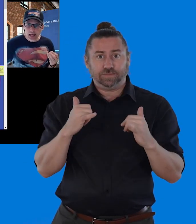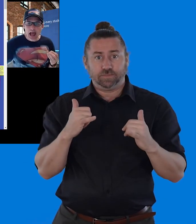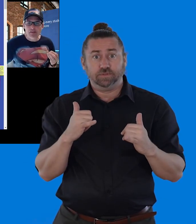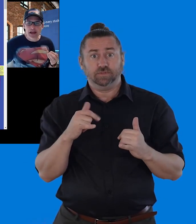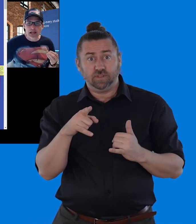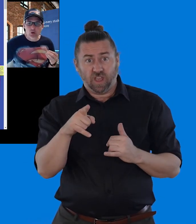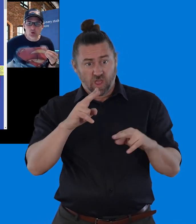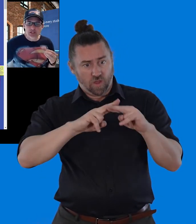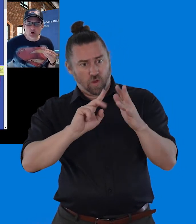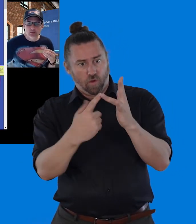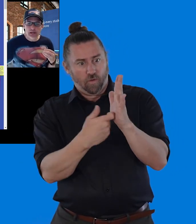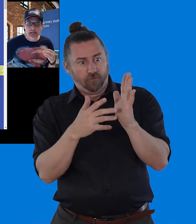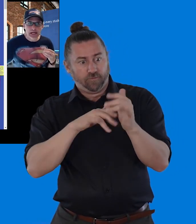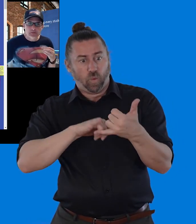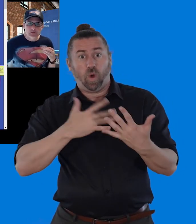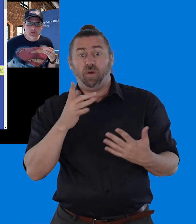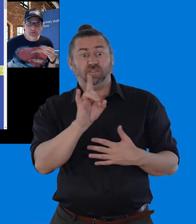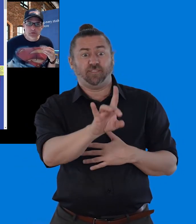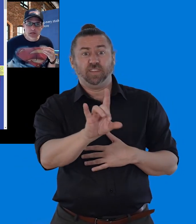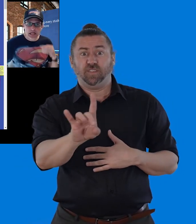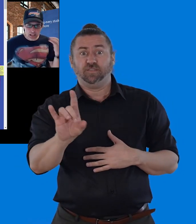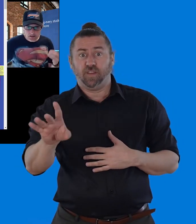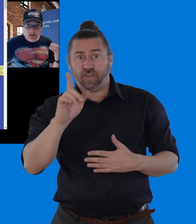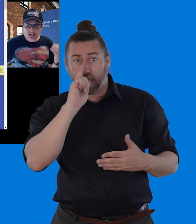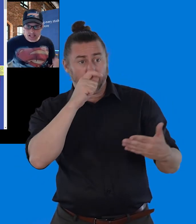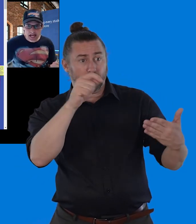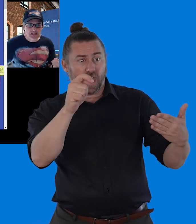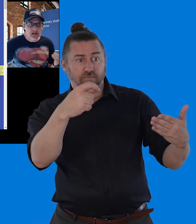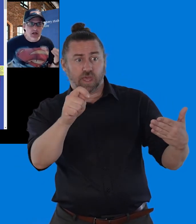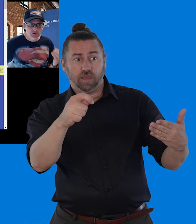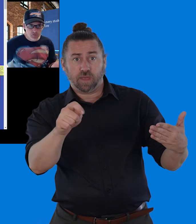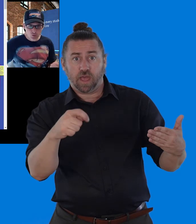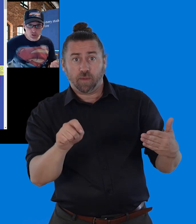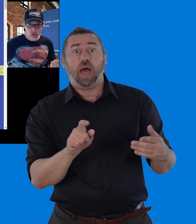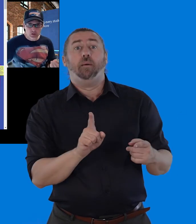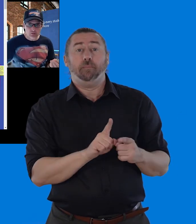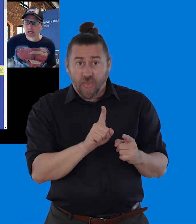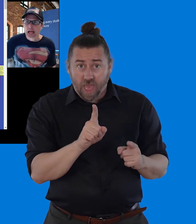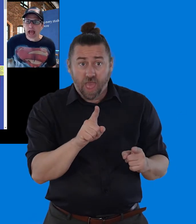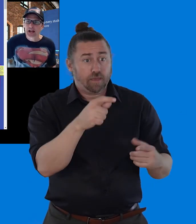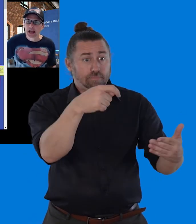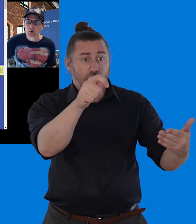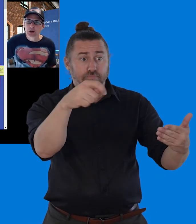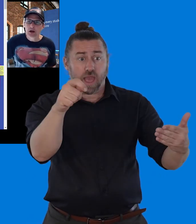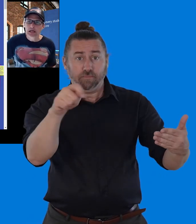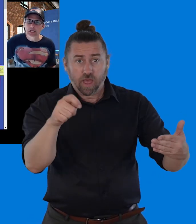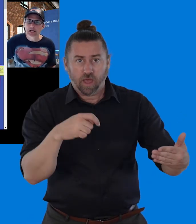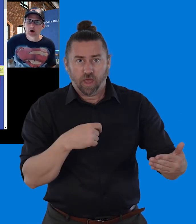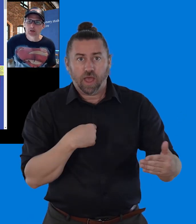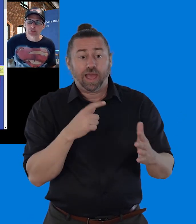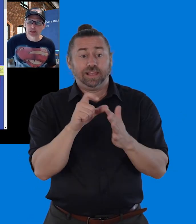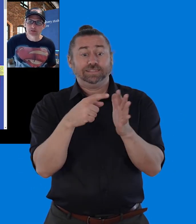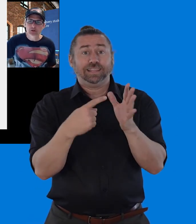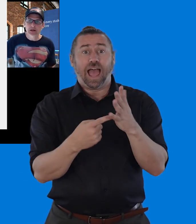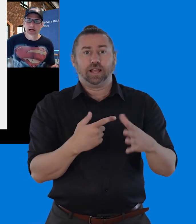and they can also be collecting the data for you. And now, when I click on the preview,